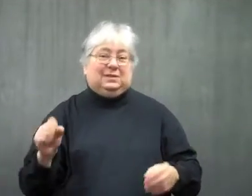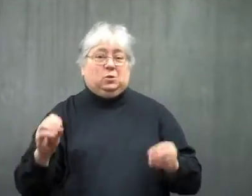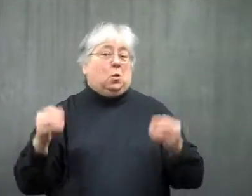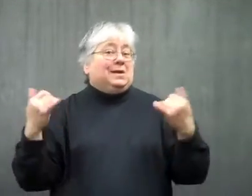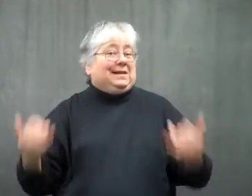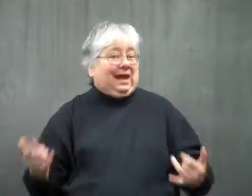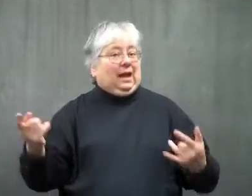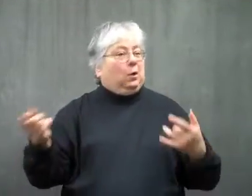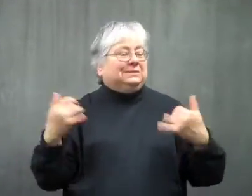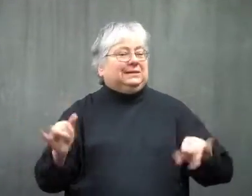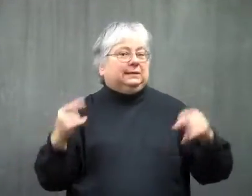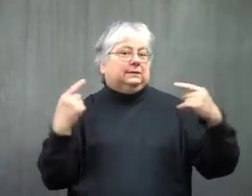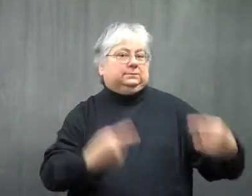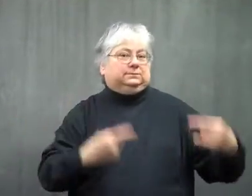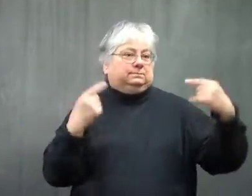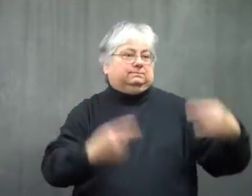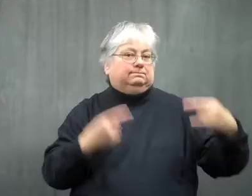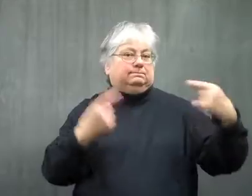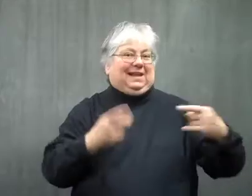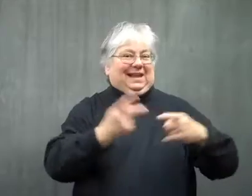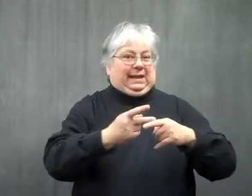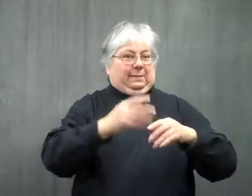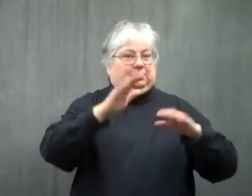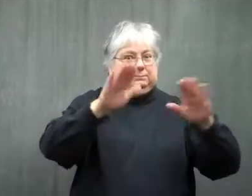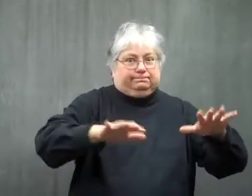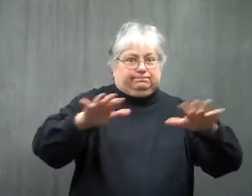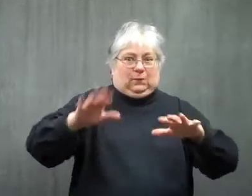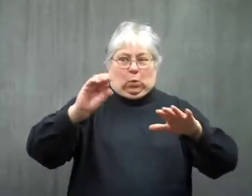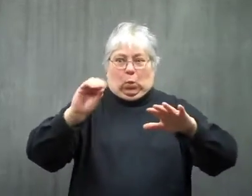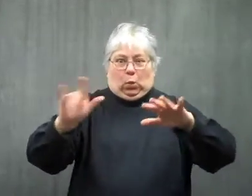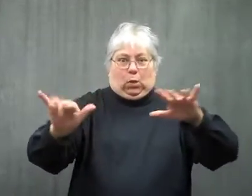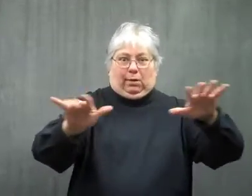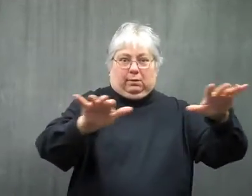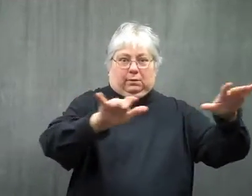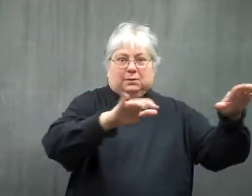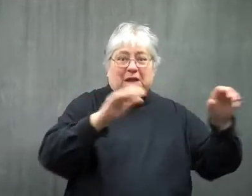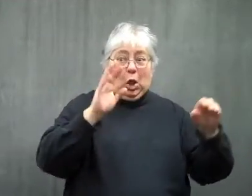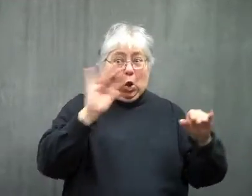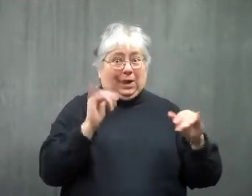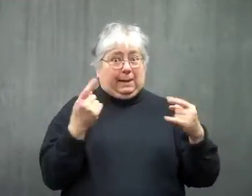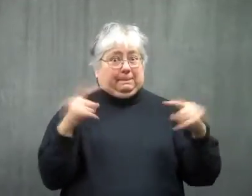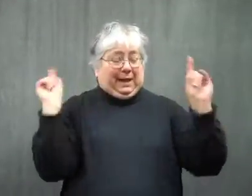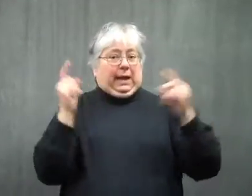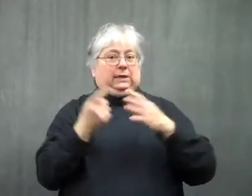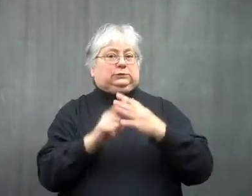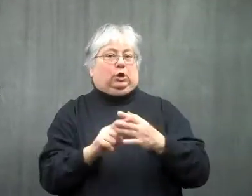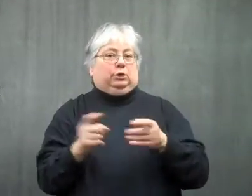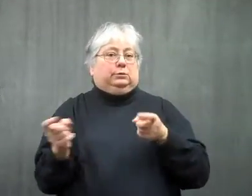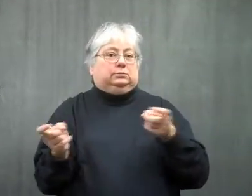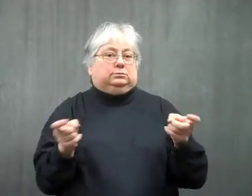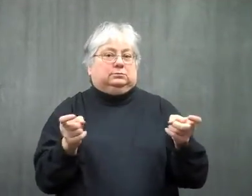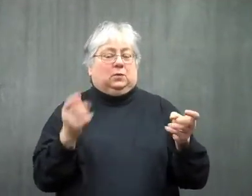So now they are struggling to keep the reactors cool. It looks like they are finally starting to get it under control.